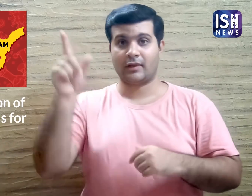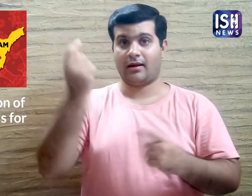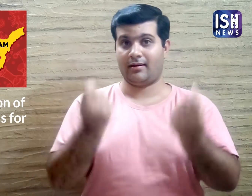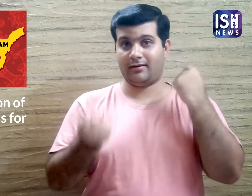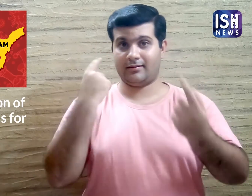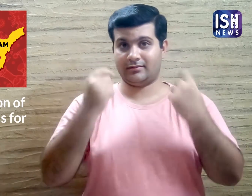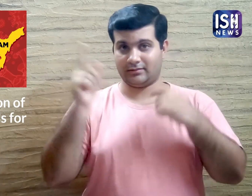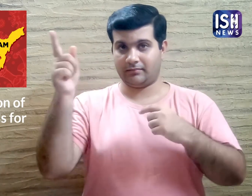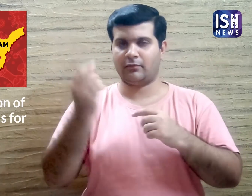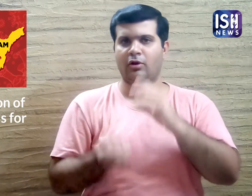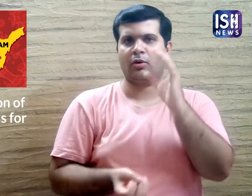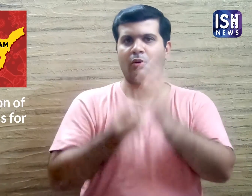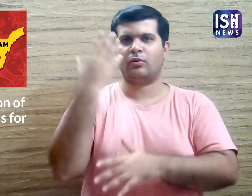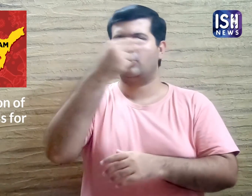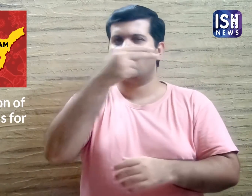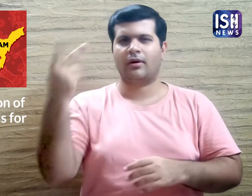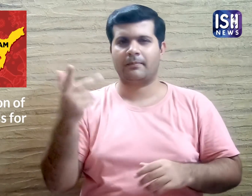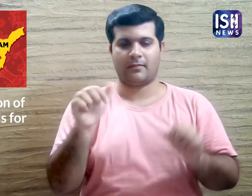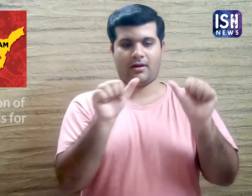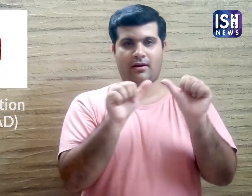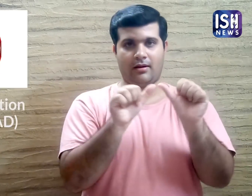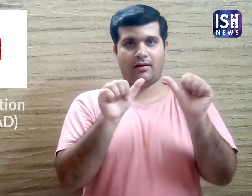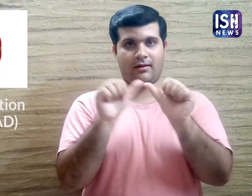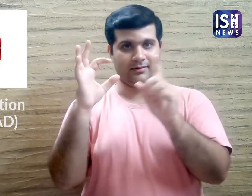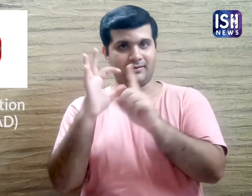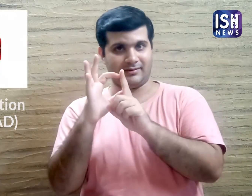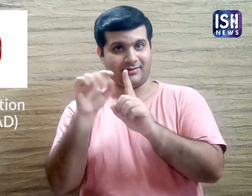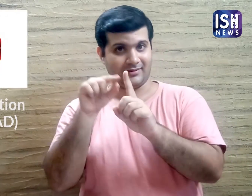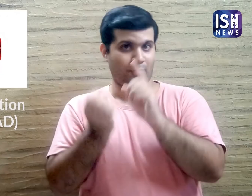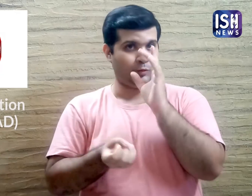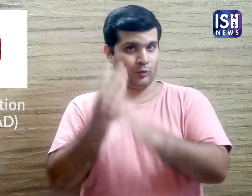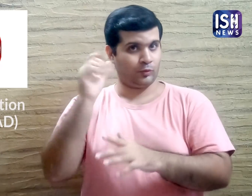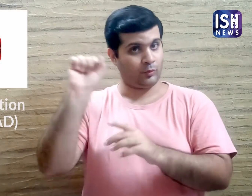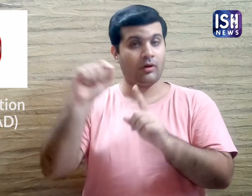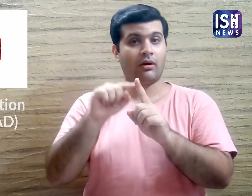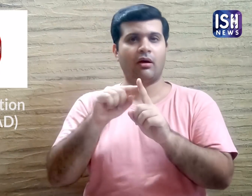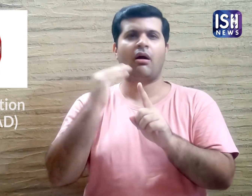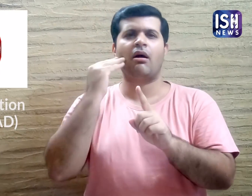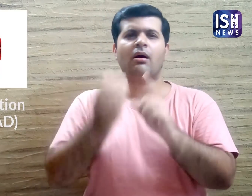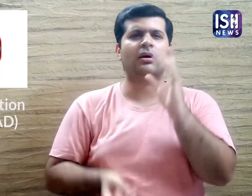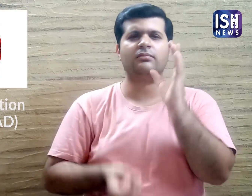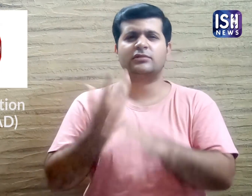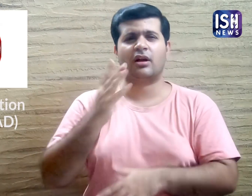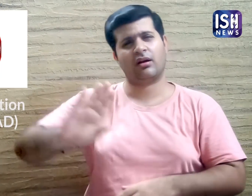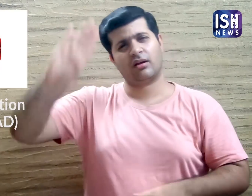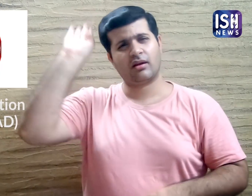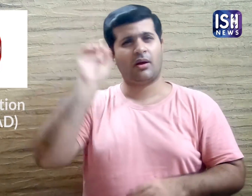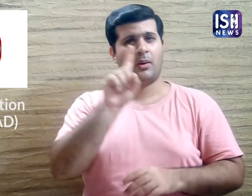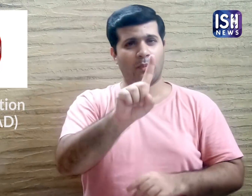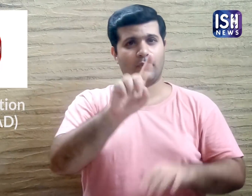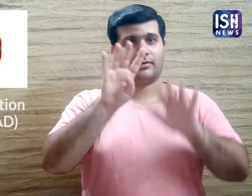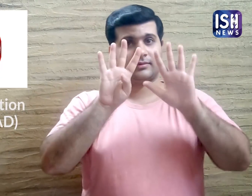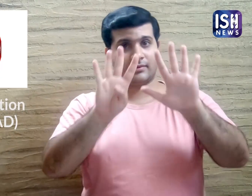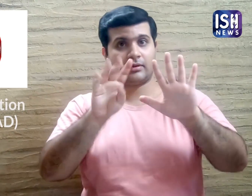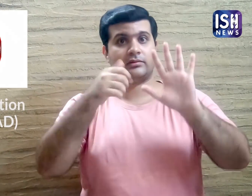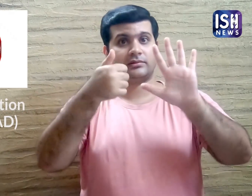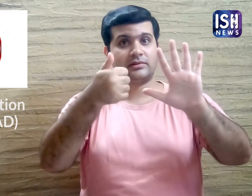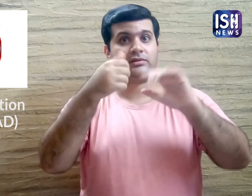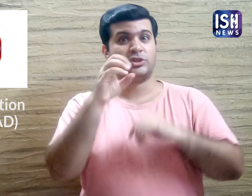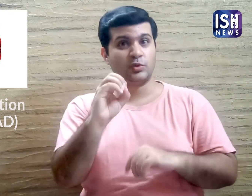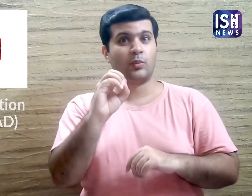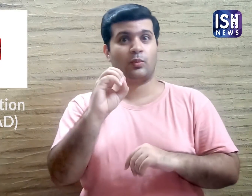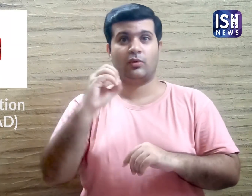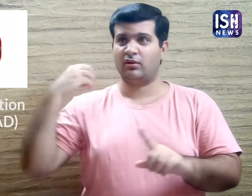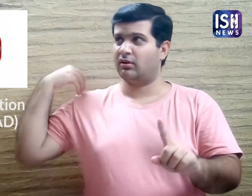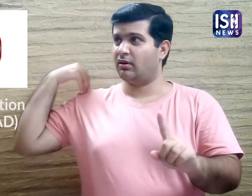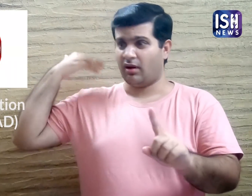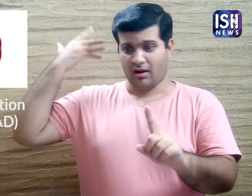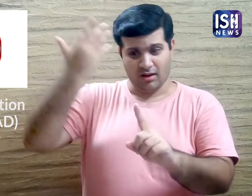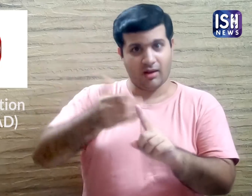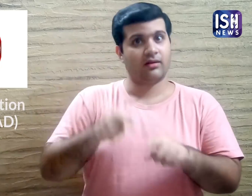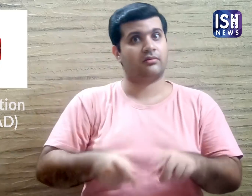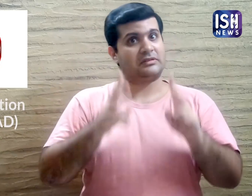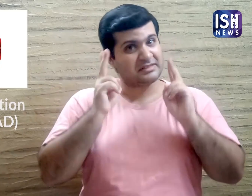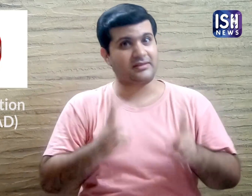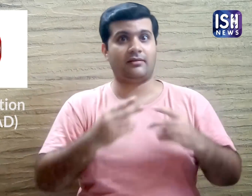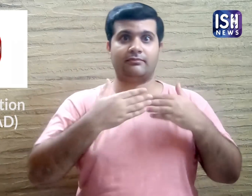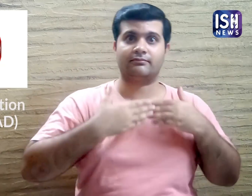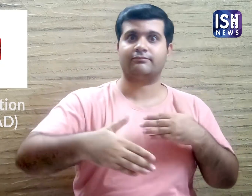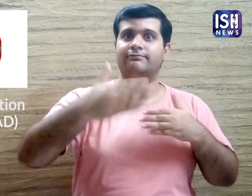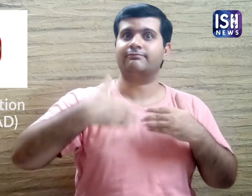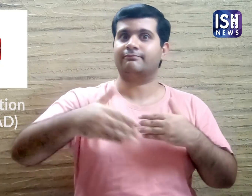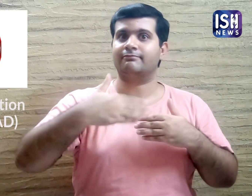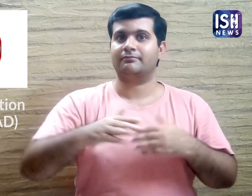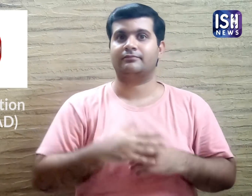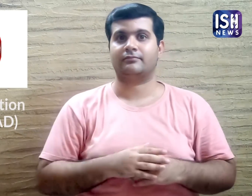The Assam Association of the Deaf was founded in 1960 and has been working ever since.